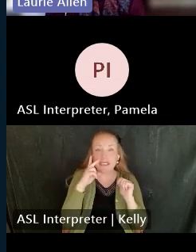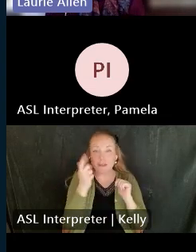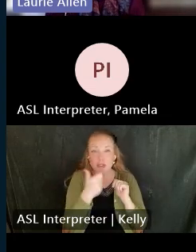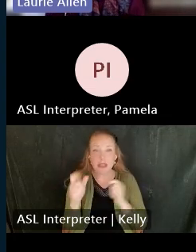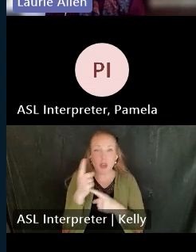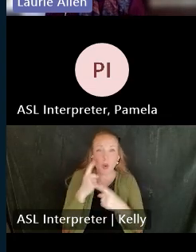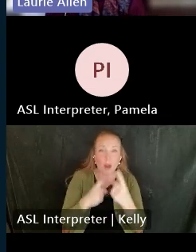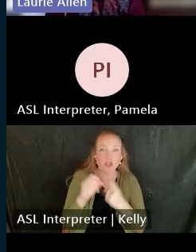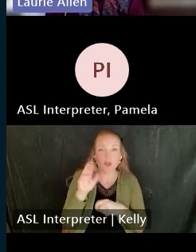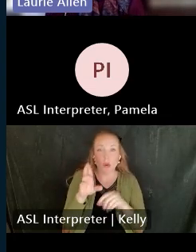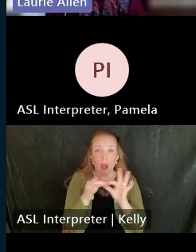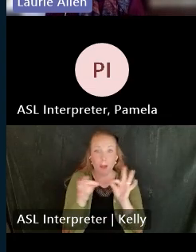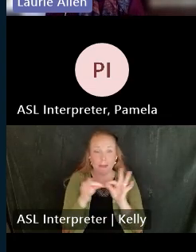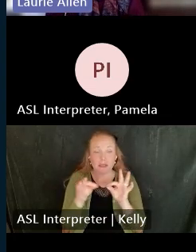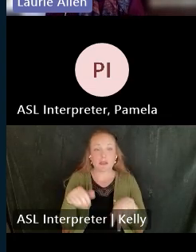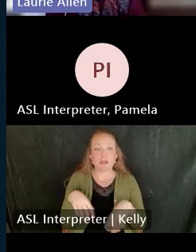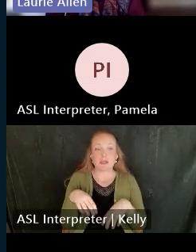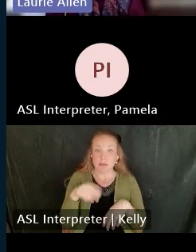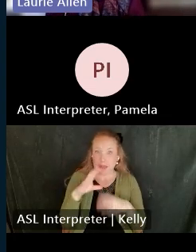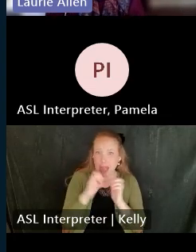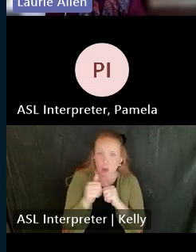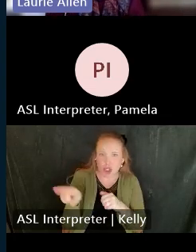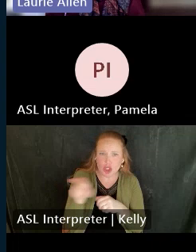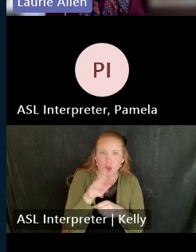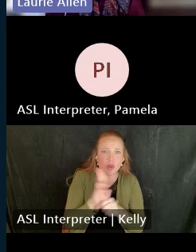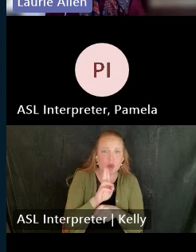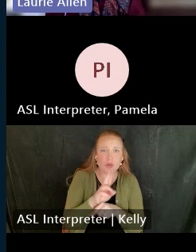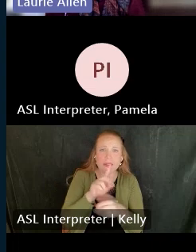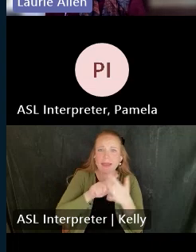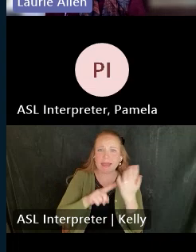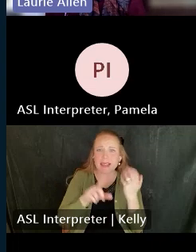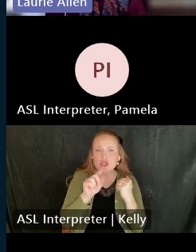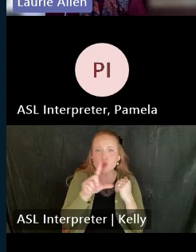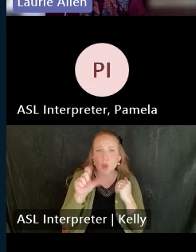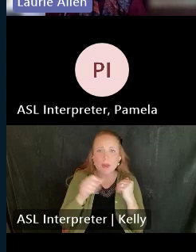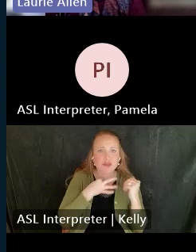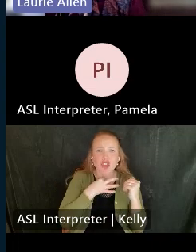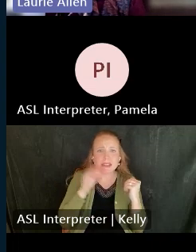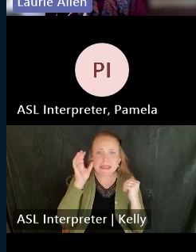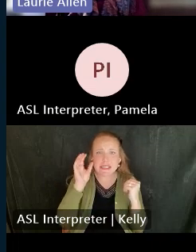If you have interesting ways that you're leveraging some of these tools, I'd love to hear that, if you're learning about tools you didn't know about.